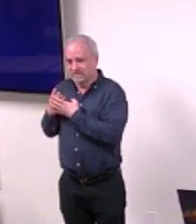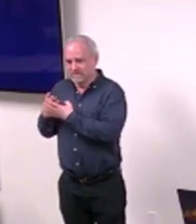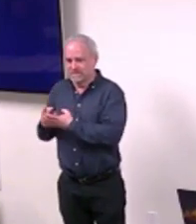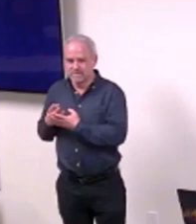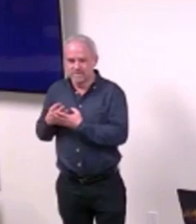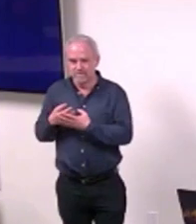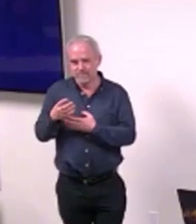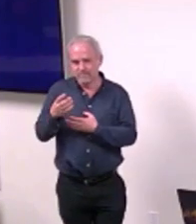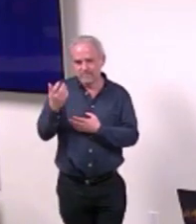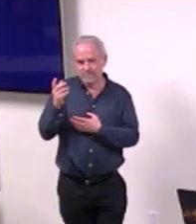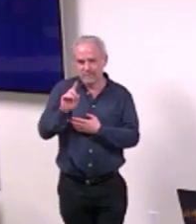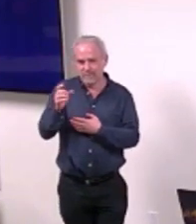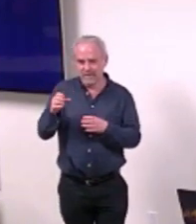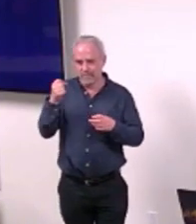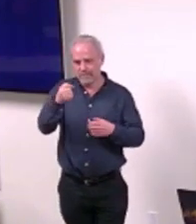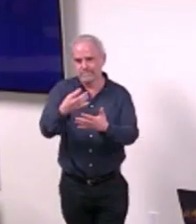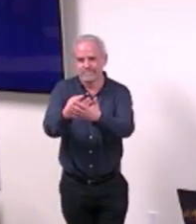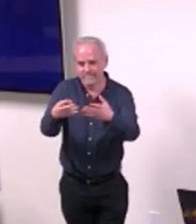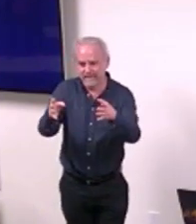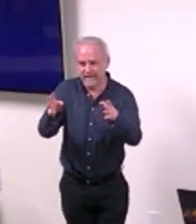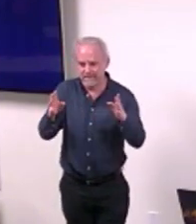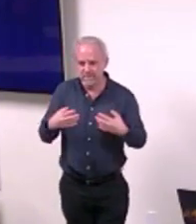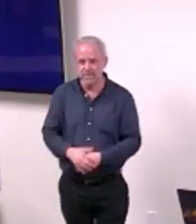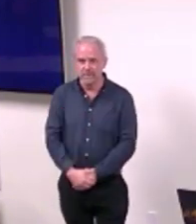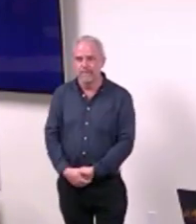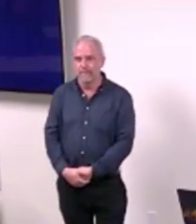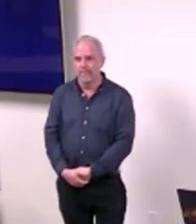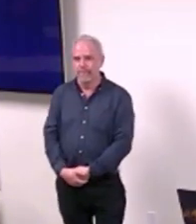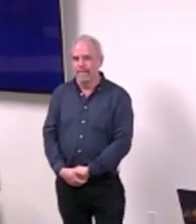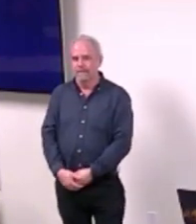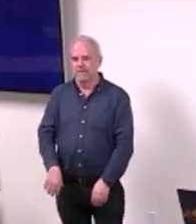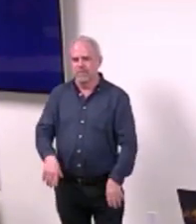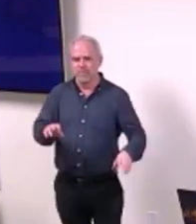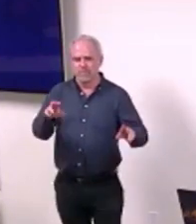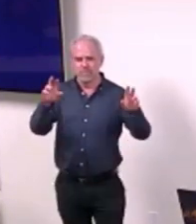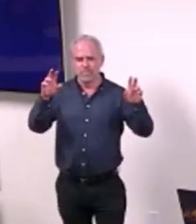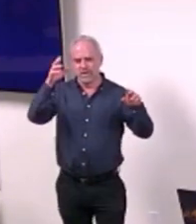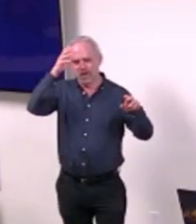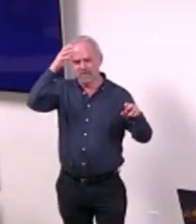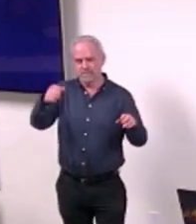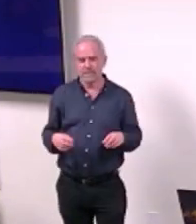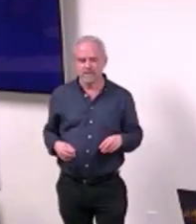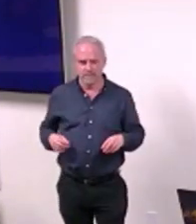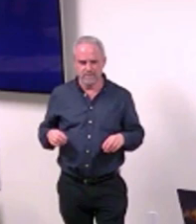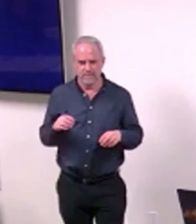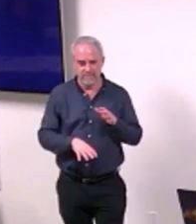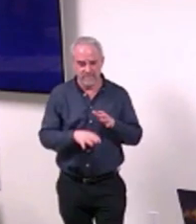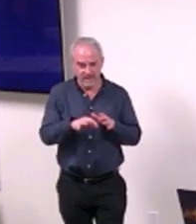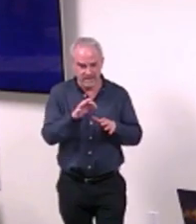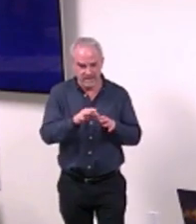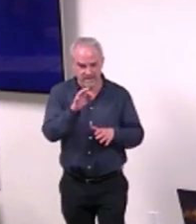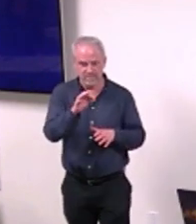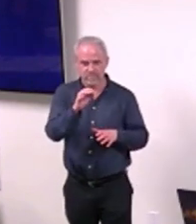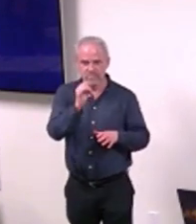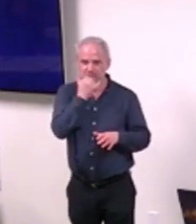So we kind of put the wrongful convictions on the back burner. Had as many people as possible work on those.